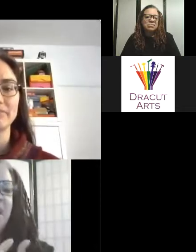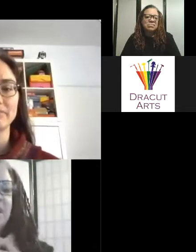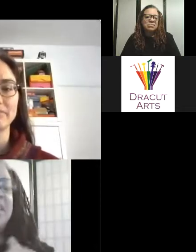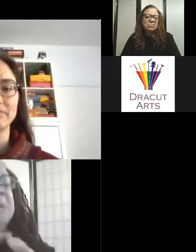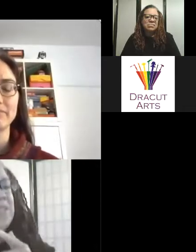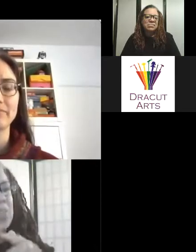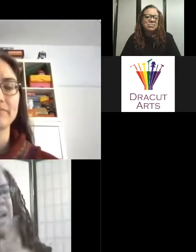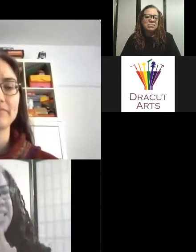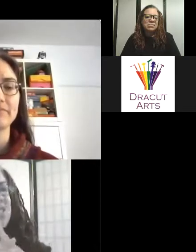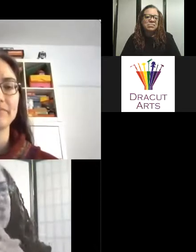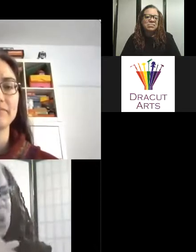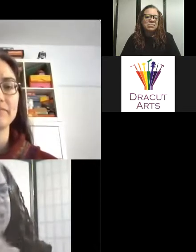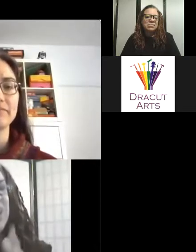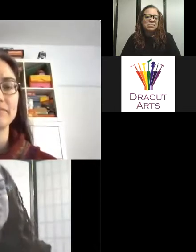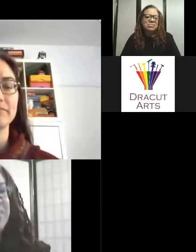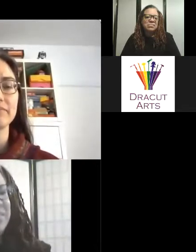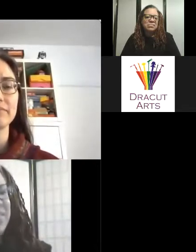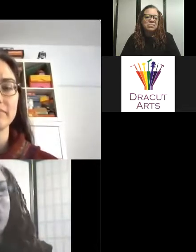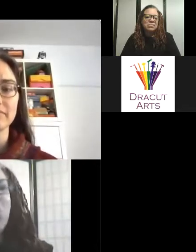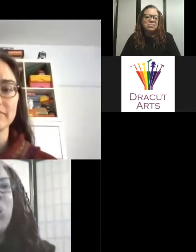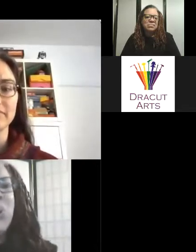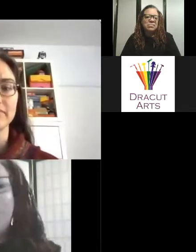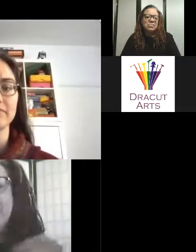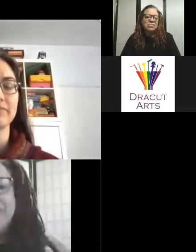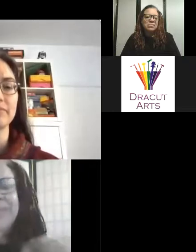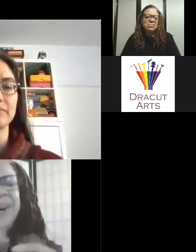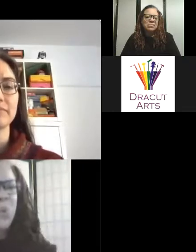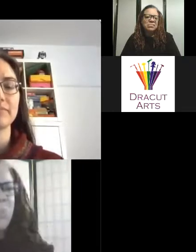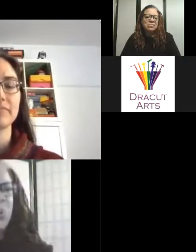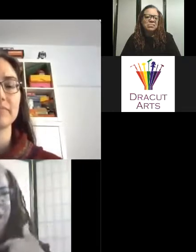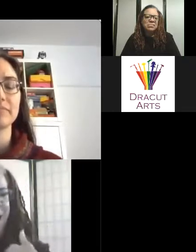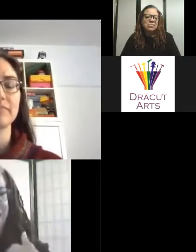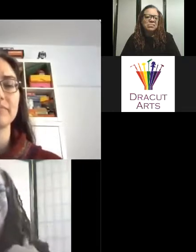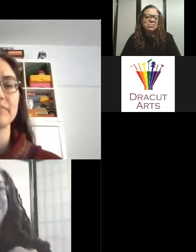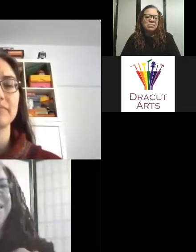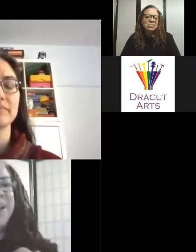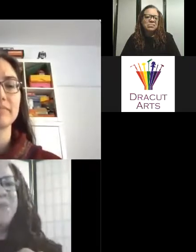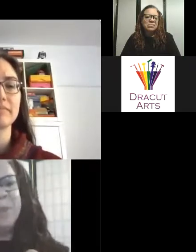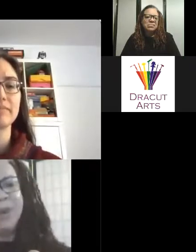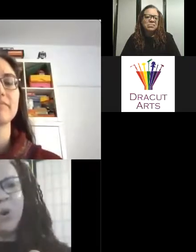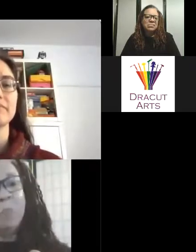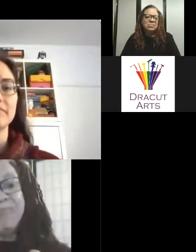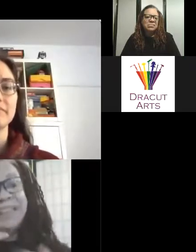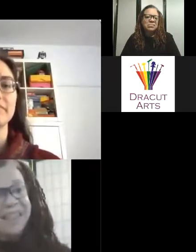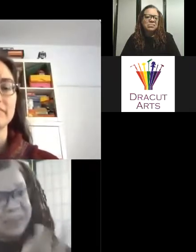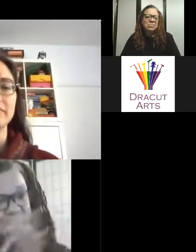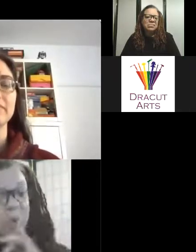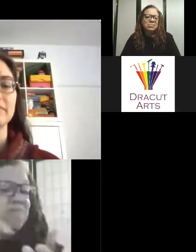it I realized: Oh, who am I kidding? You know I-- Who am I to say Freeman Colby, that's not important, this is important, that's not.